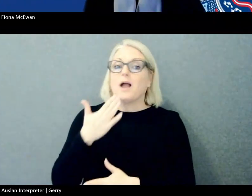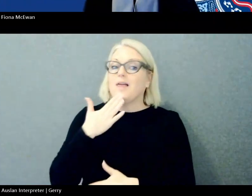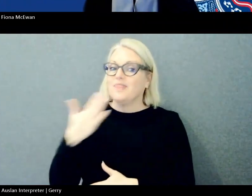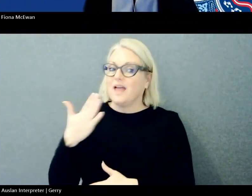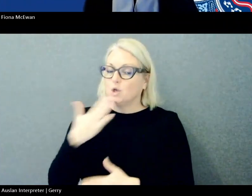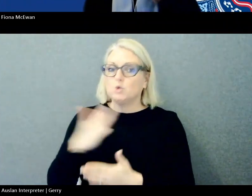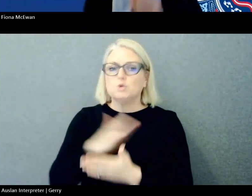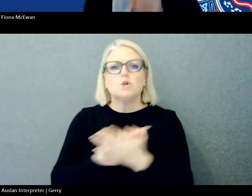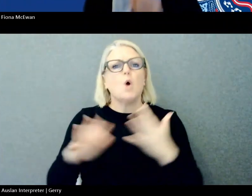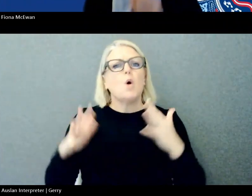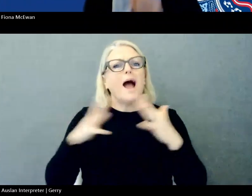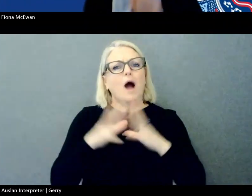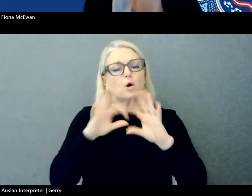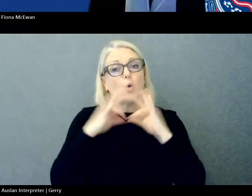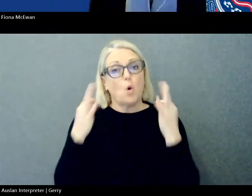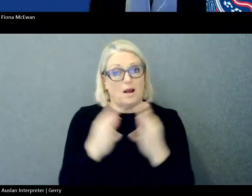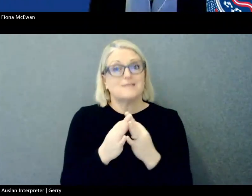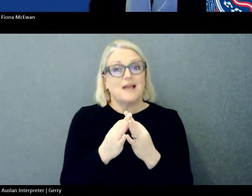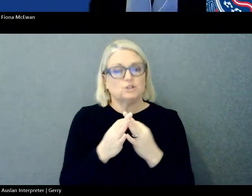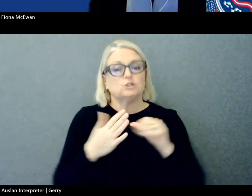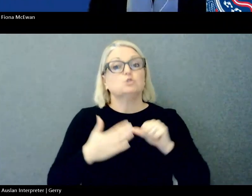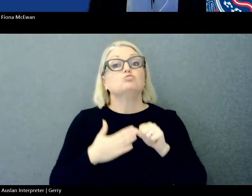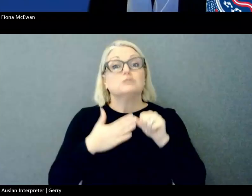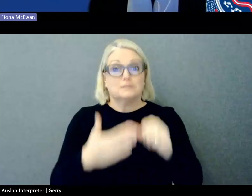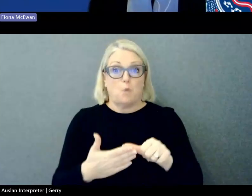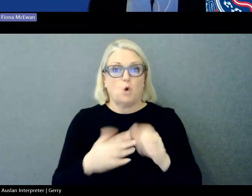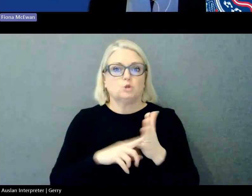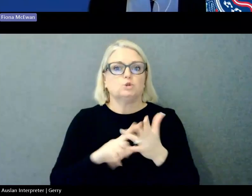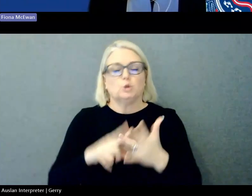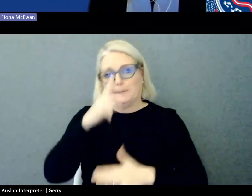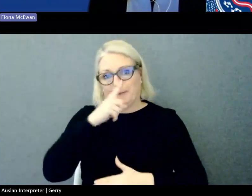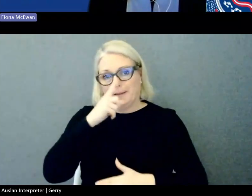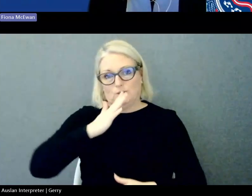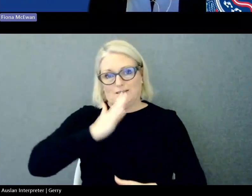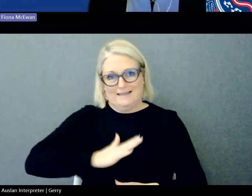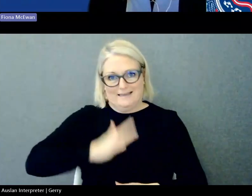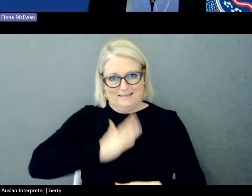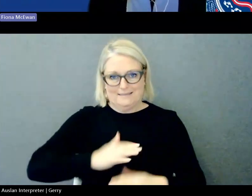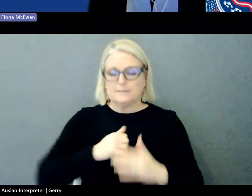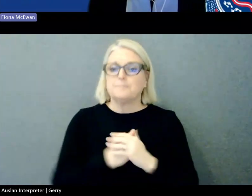and respond to people's needs across services? I think for us at the moment,